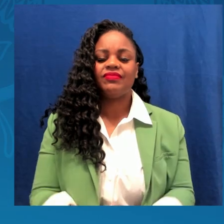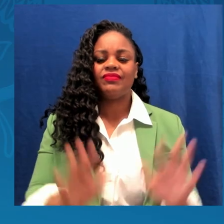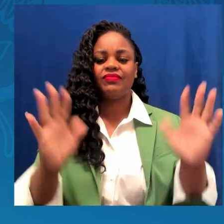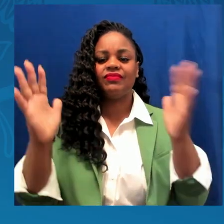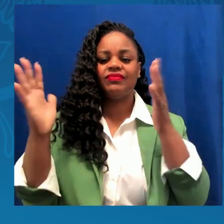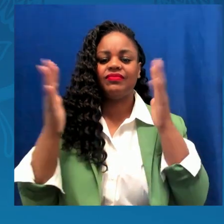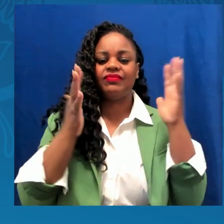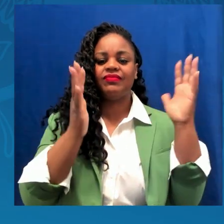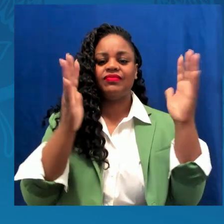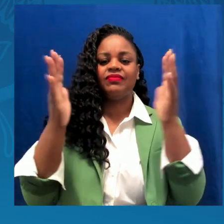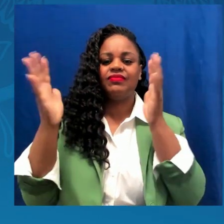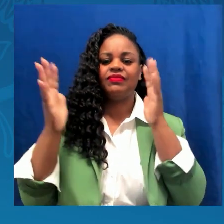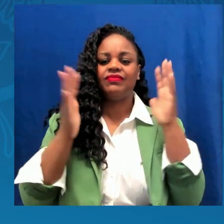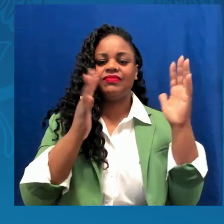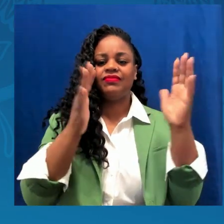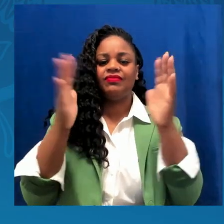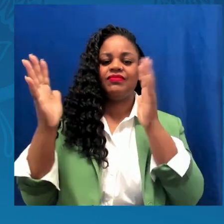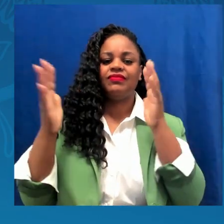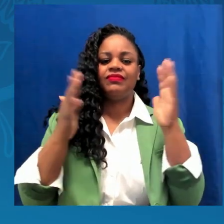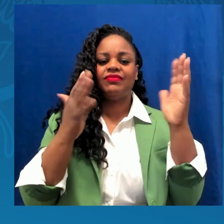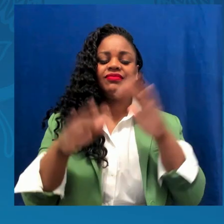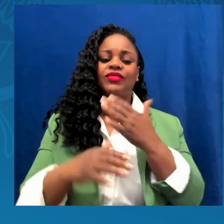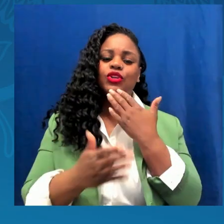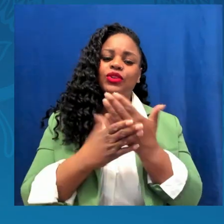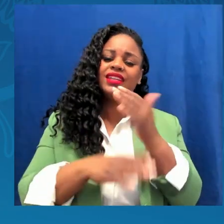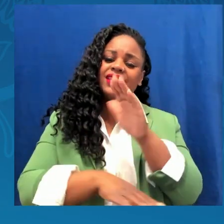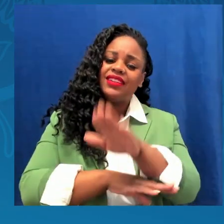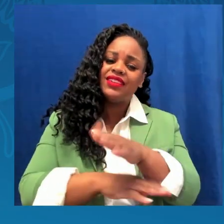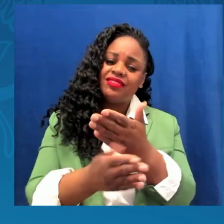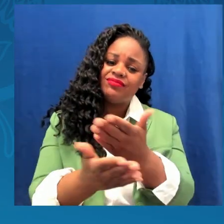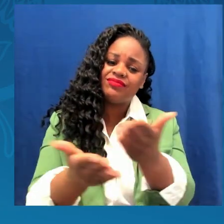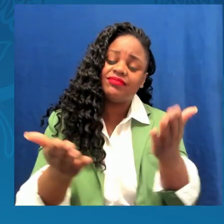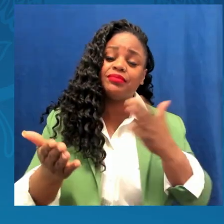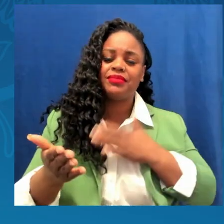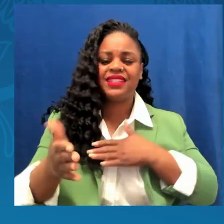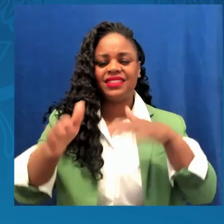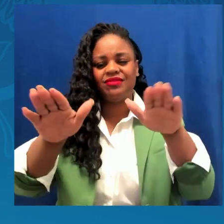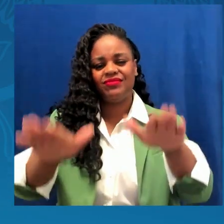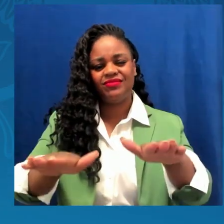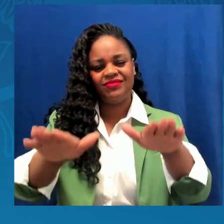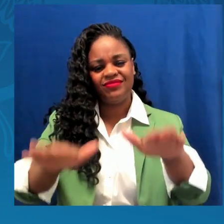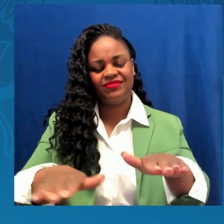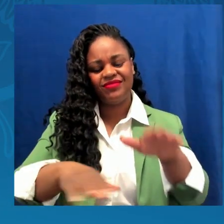Good afternoon, everyone, please have a seat. Good afternoon, good afternoon, good afternoon.